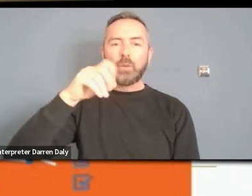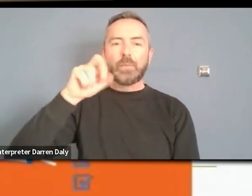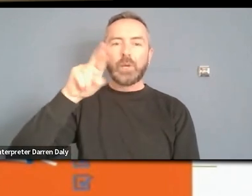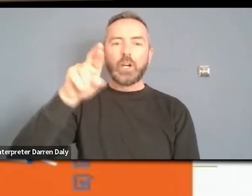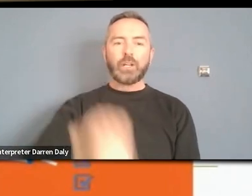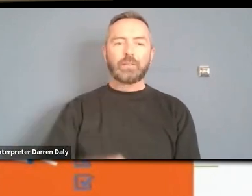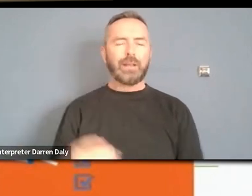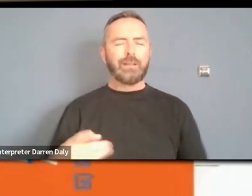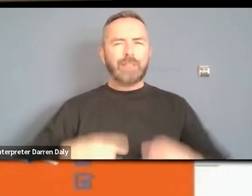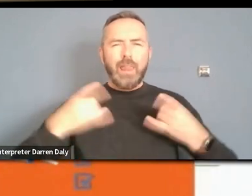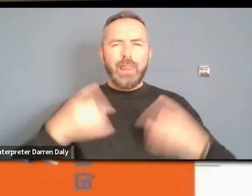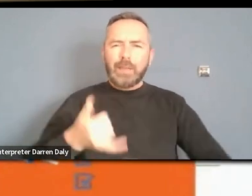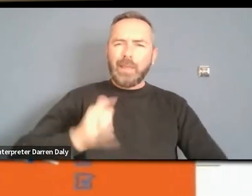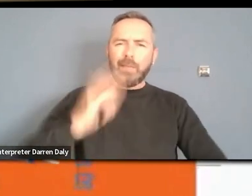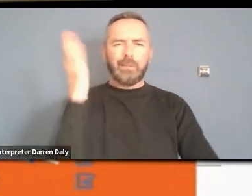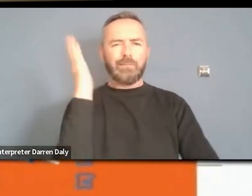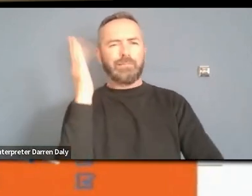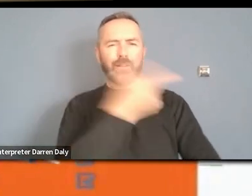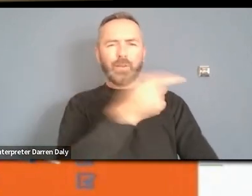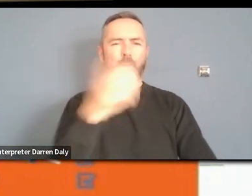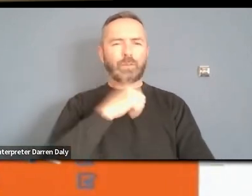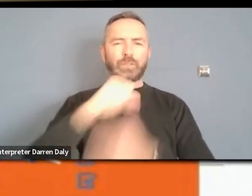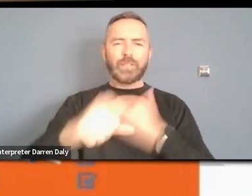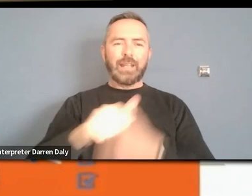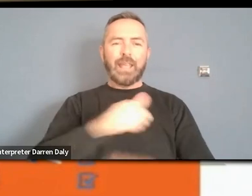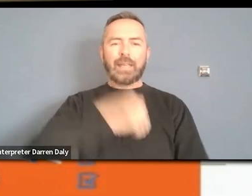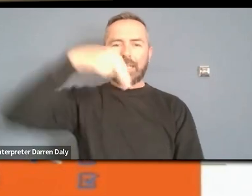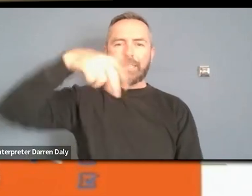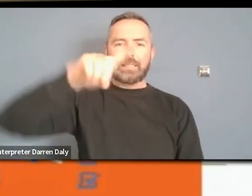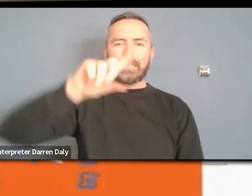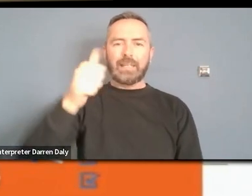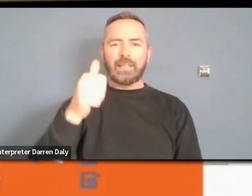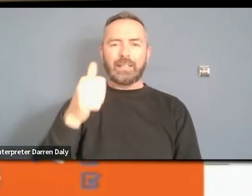be able to speak to everyone here today at the NDA to help launch